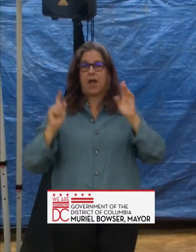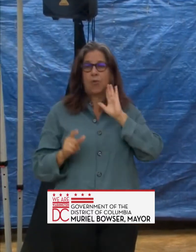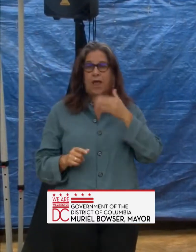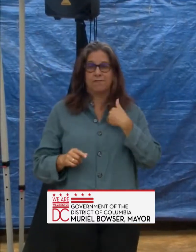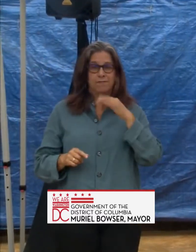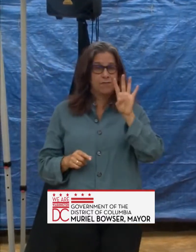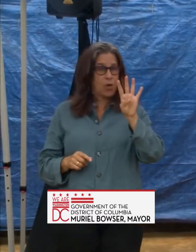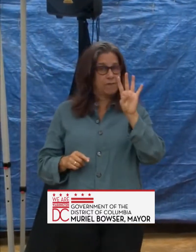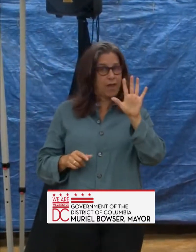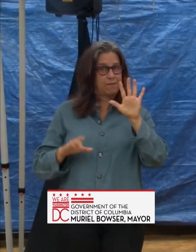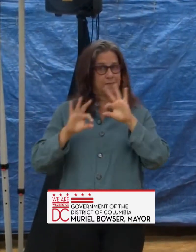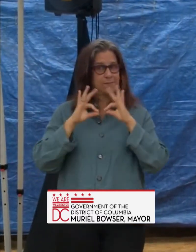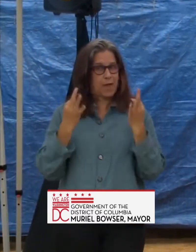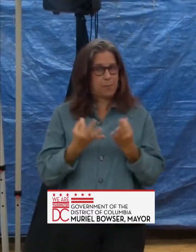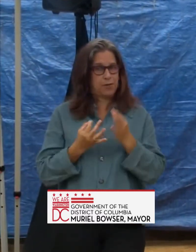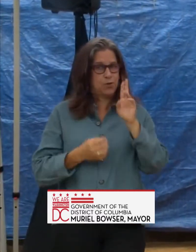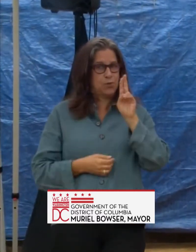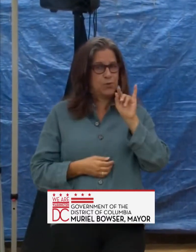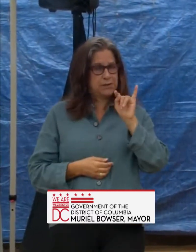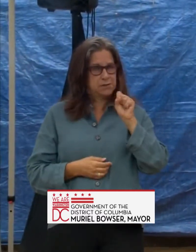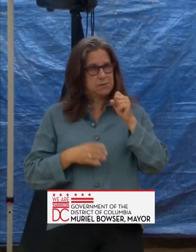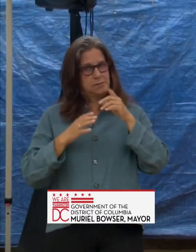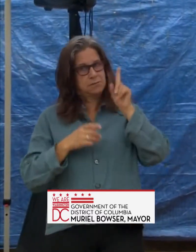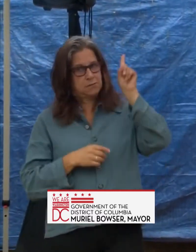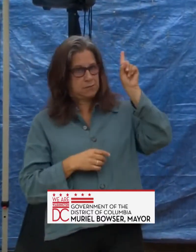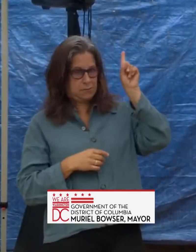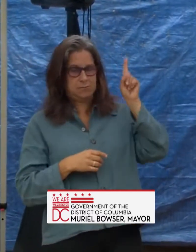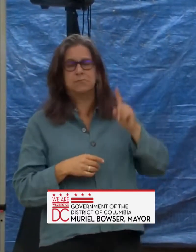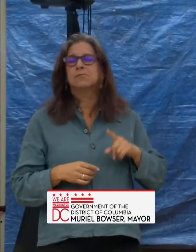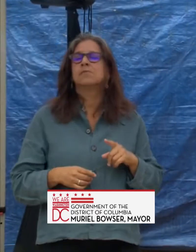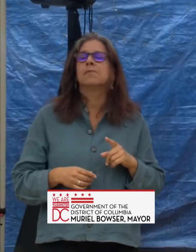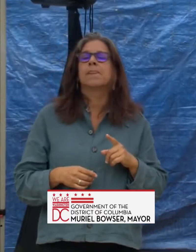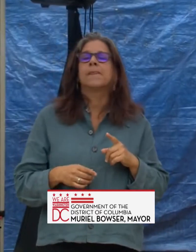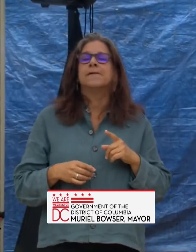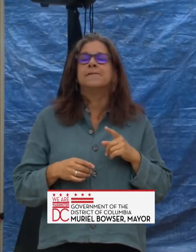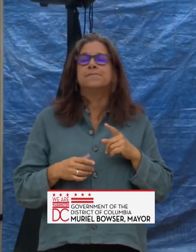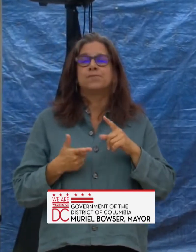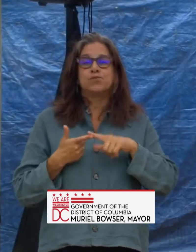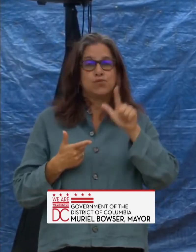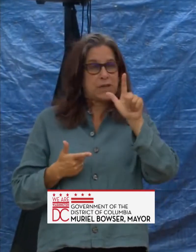THESE ARE FOR FAMILIES, RIGHT. 27 BATHROOMS, ON SITE LAUNDRY